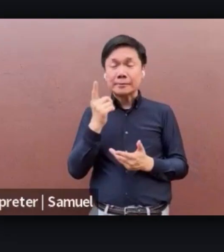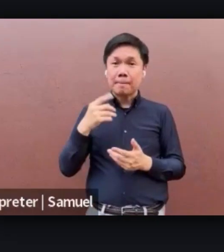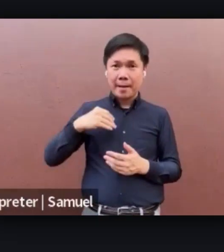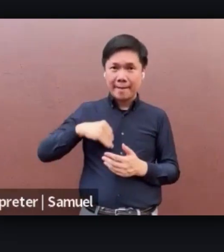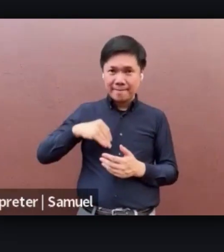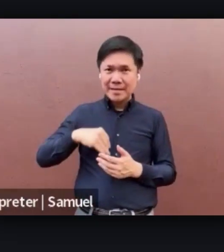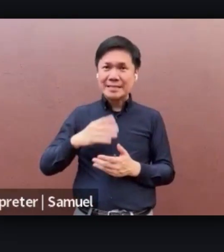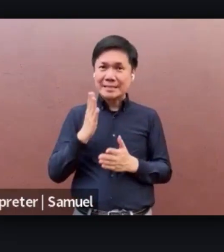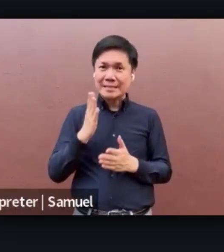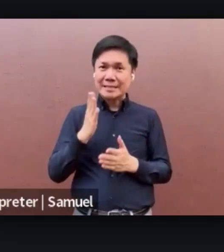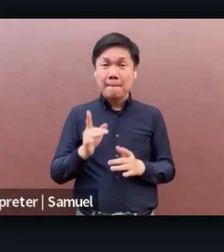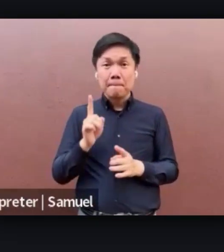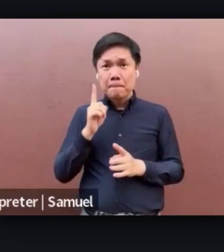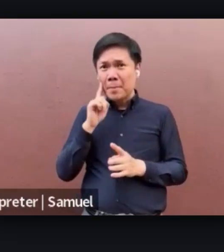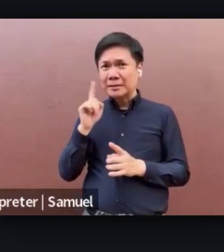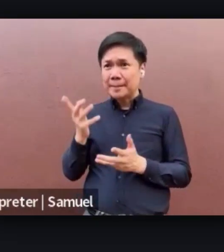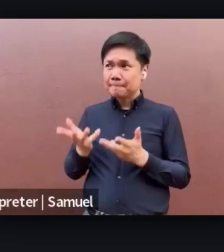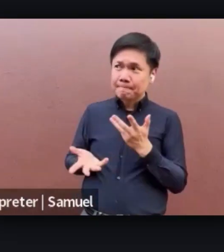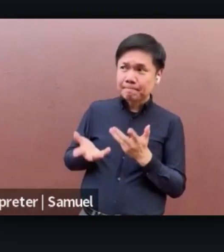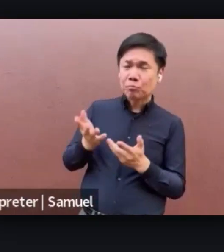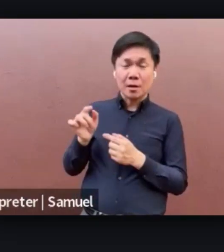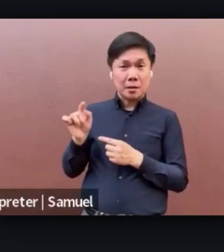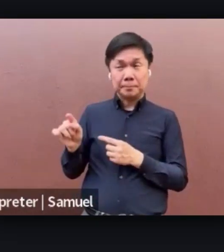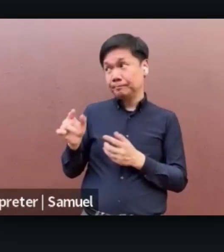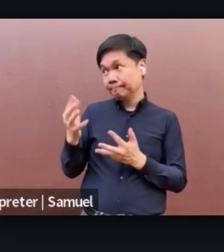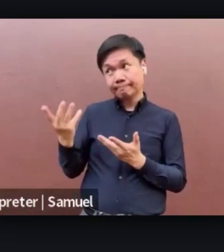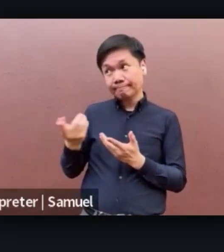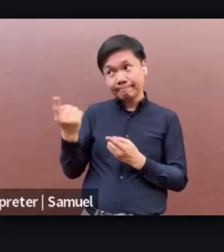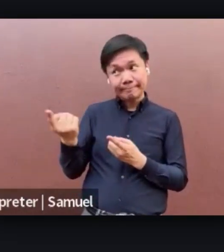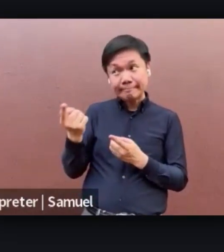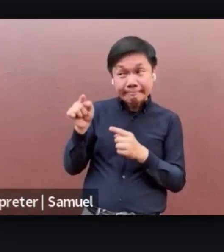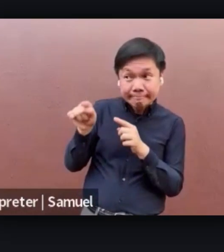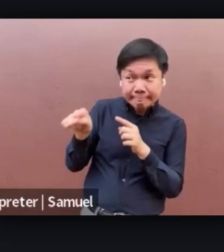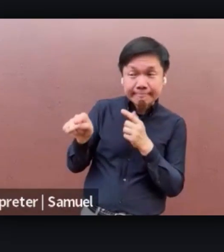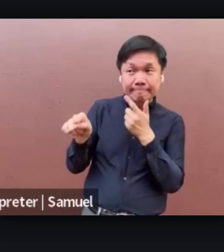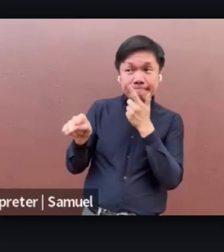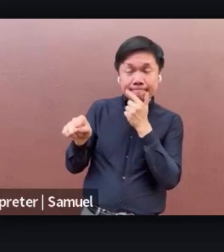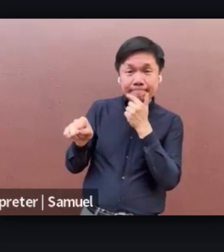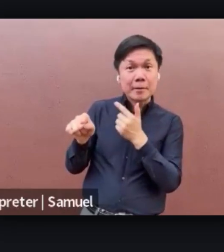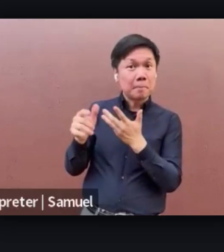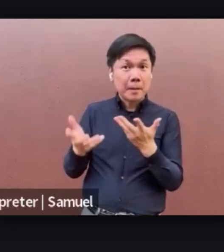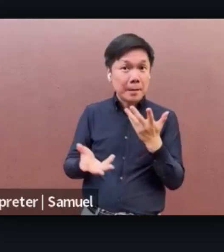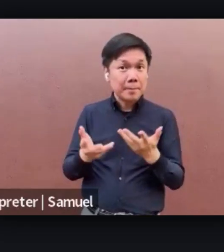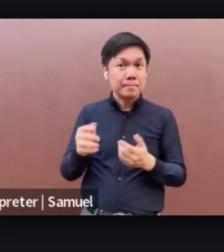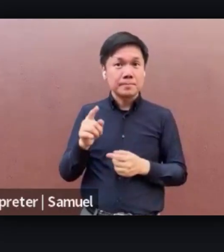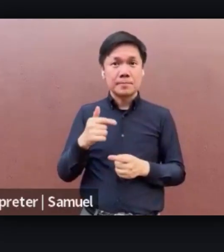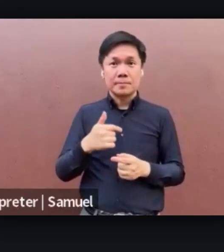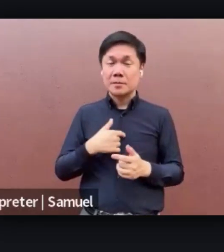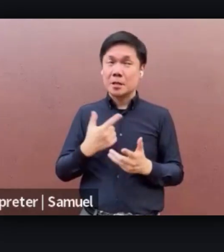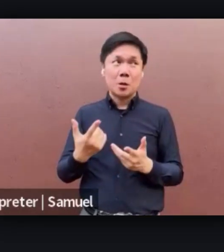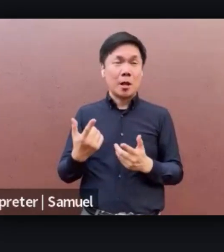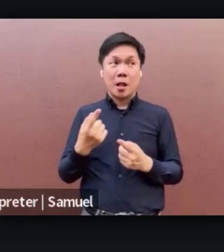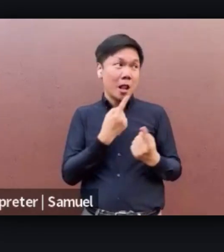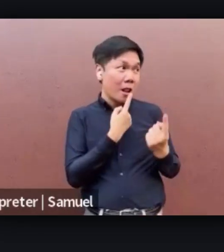But at the same time, I understand that there are certain provisions in certain models where you can